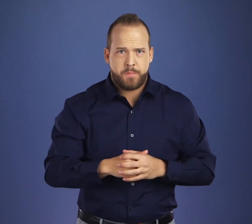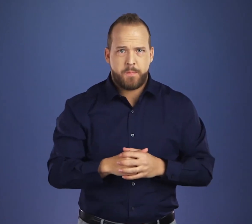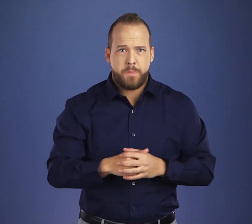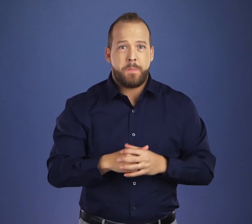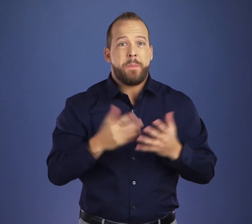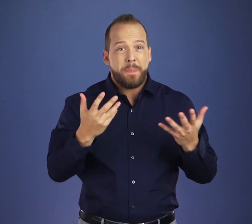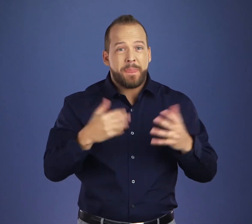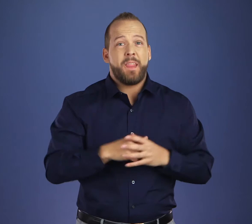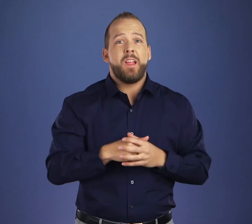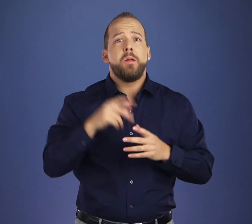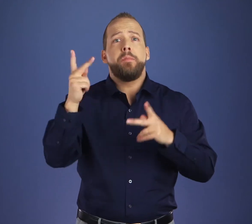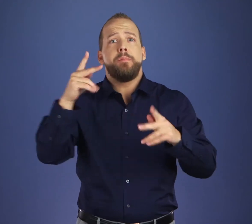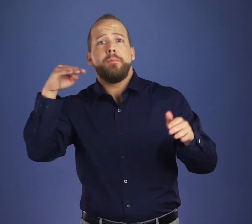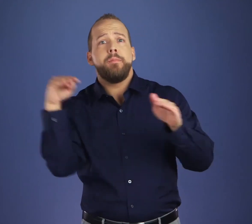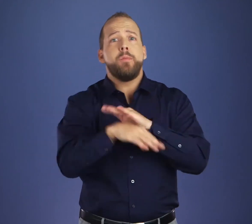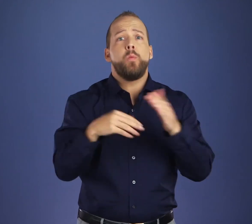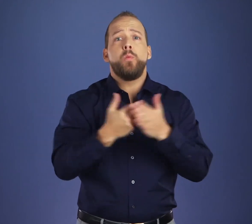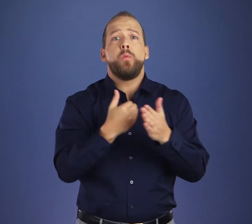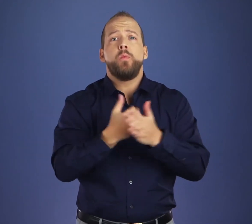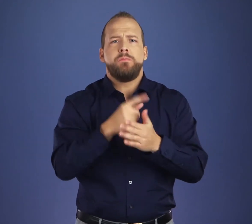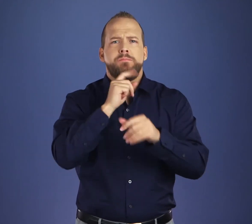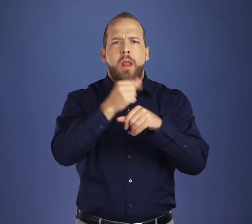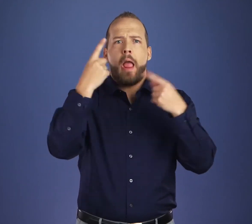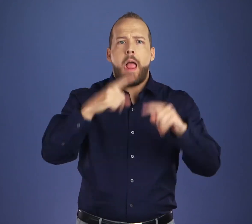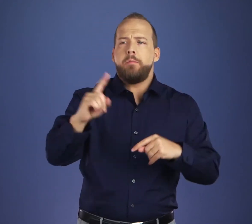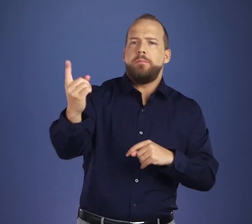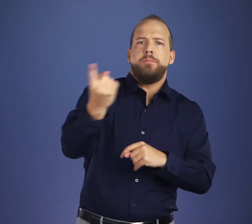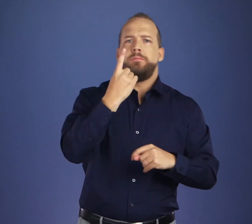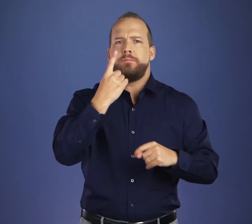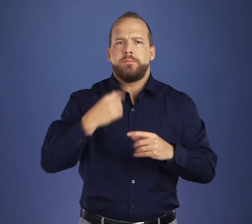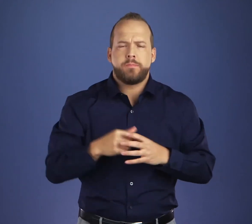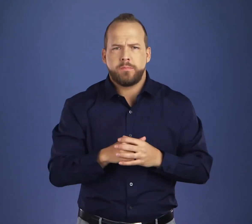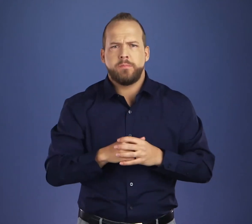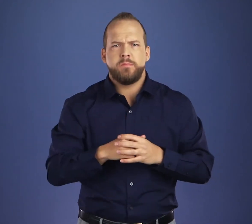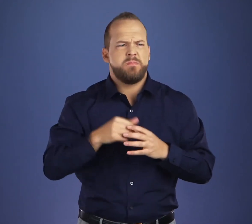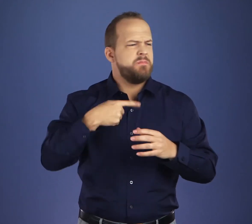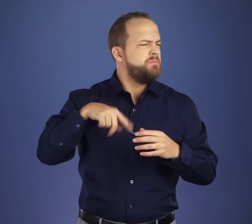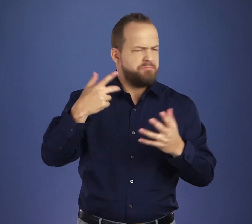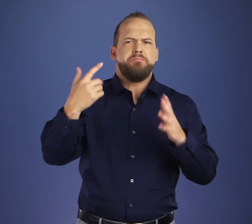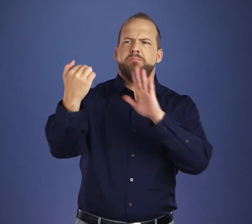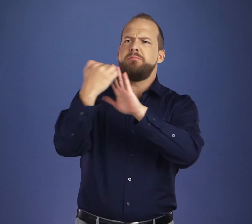A newcomer appeared at one of these groups, knocked on the door and asked to be let in.